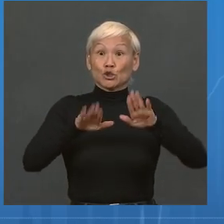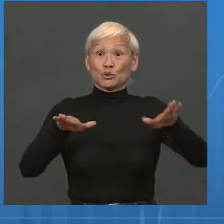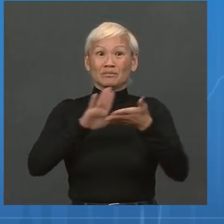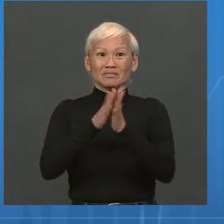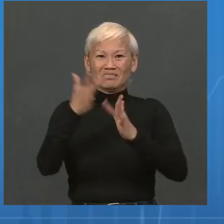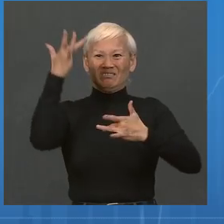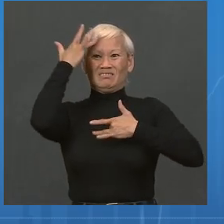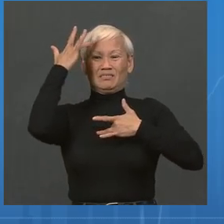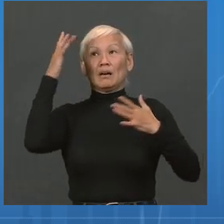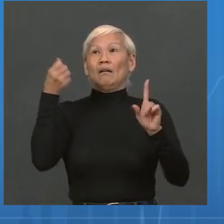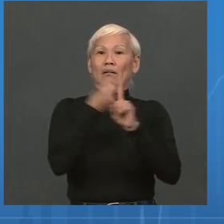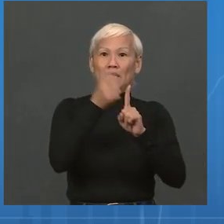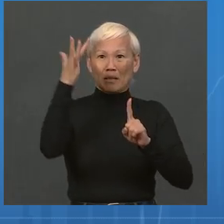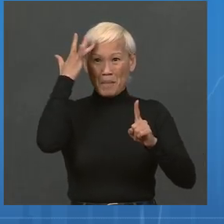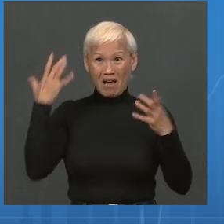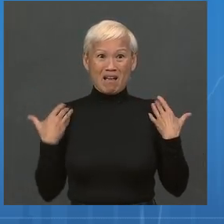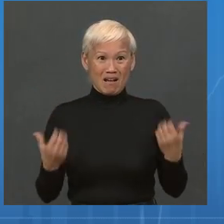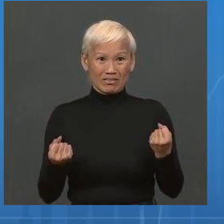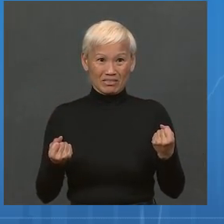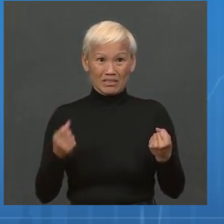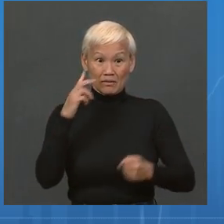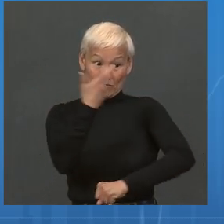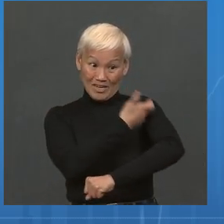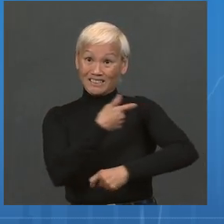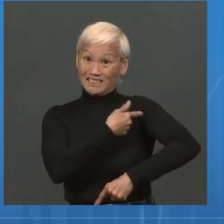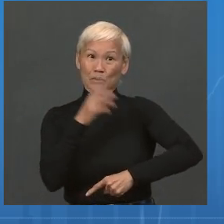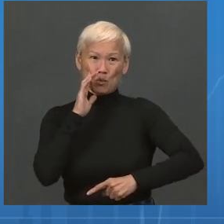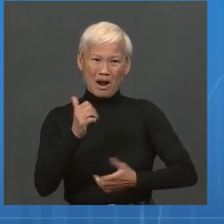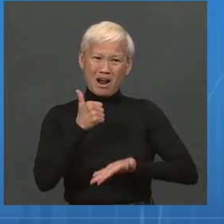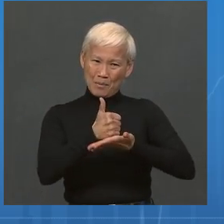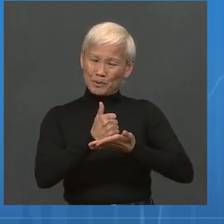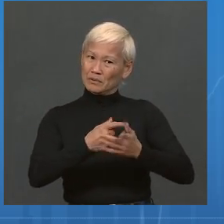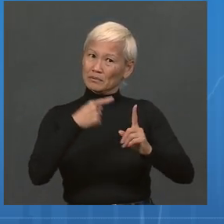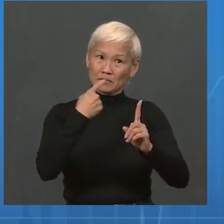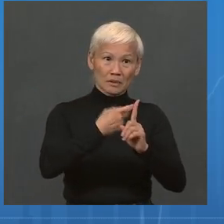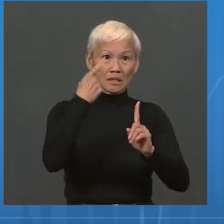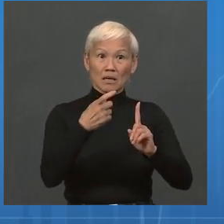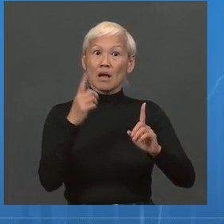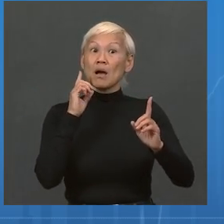While a vaccine for kids is a landmark positive development in the face of these challenges,